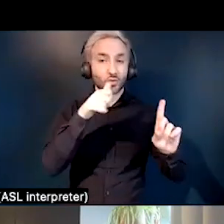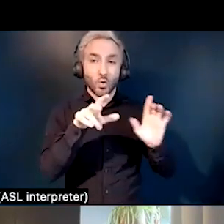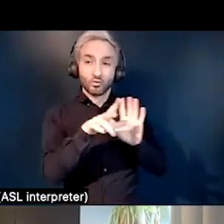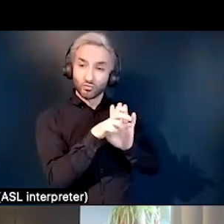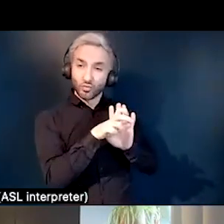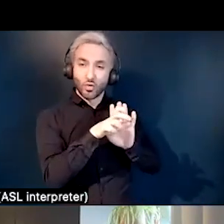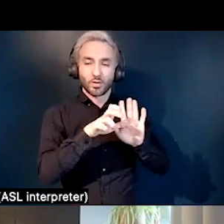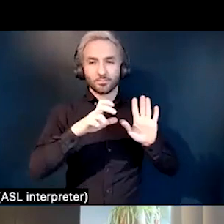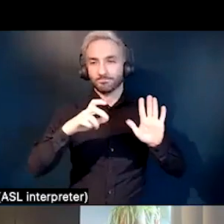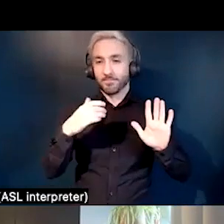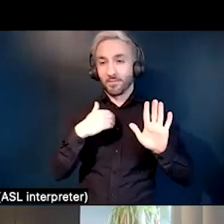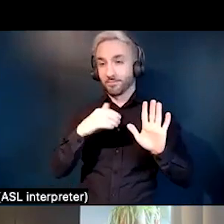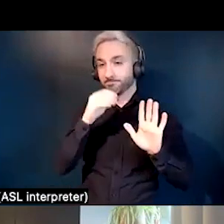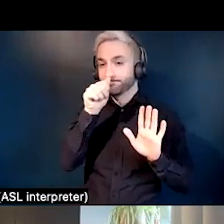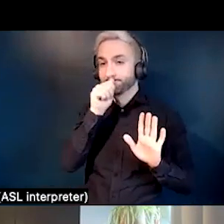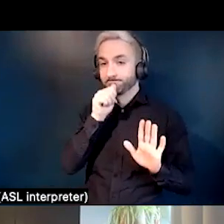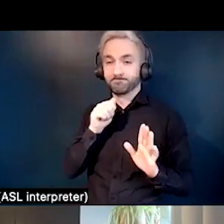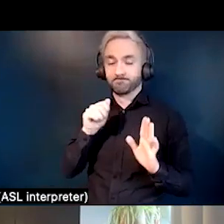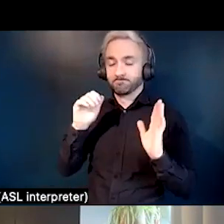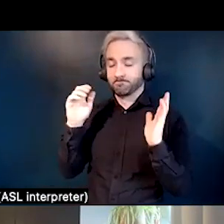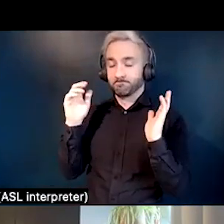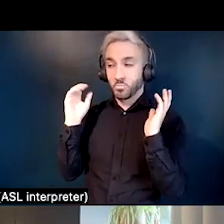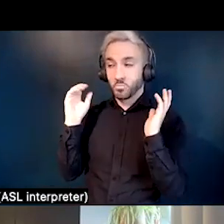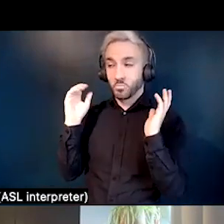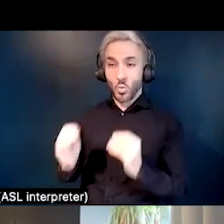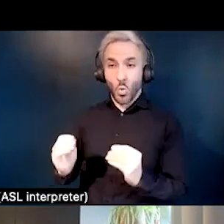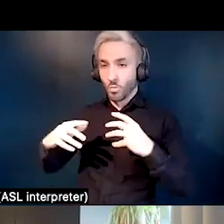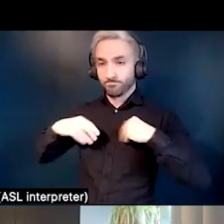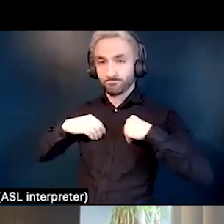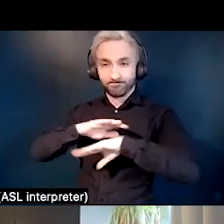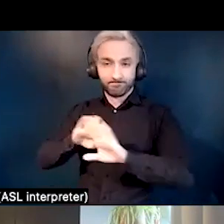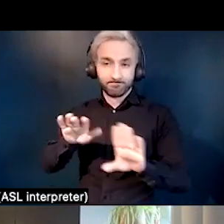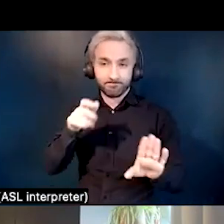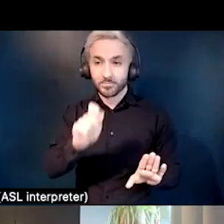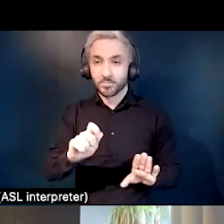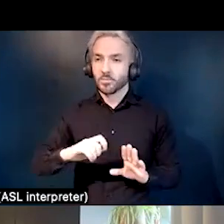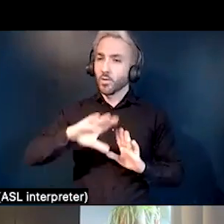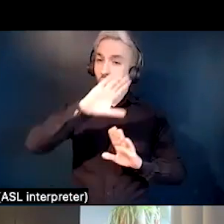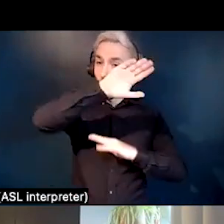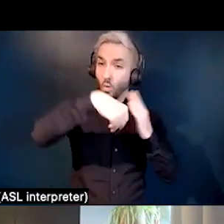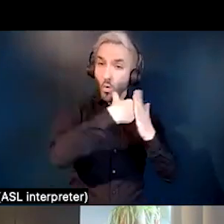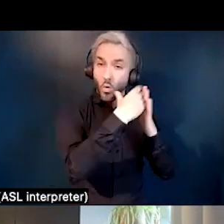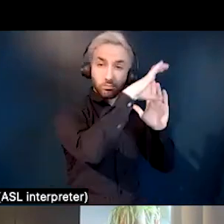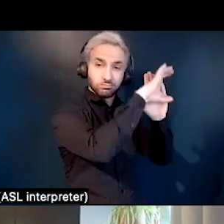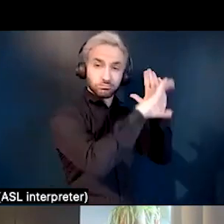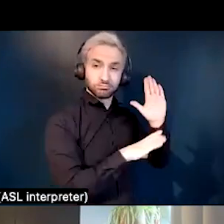policy. You can find the entire code of conduct at bnctechforum.ca/code-of-conduct.